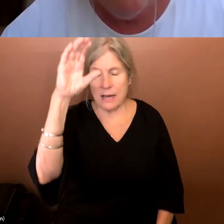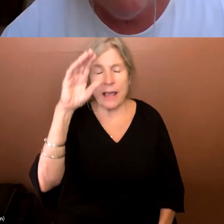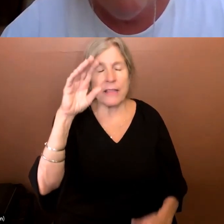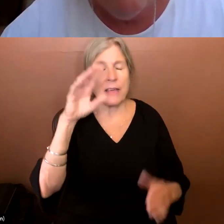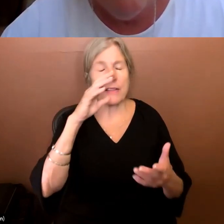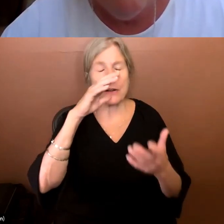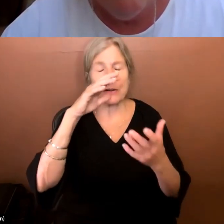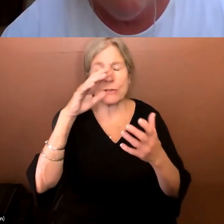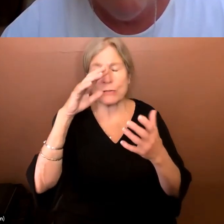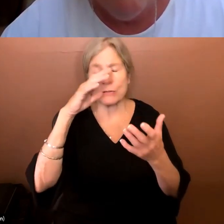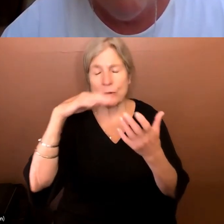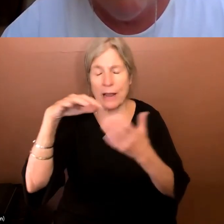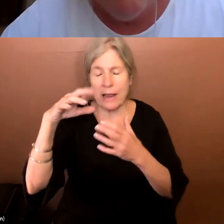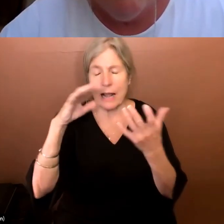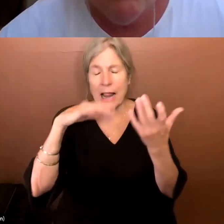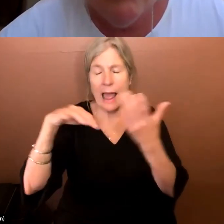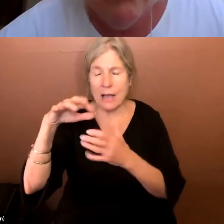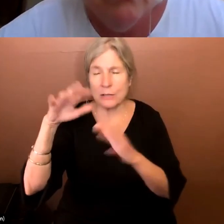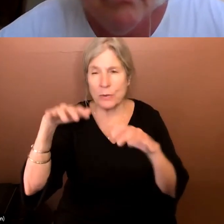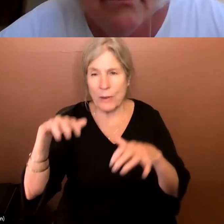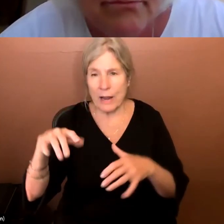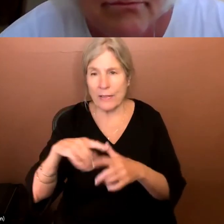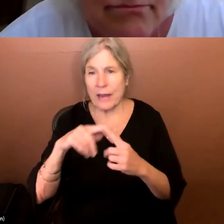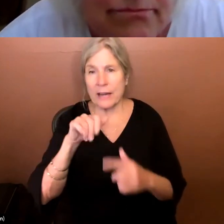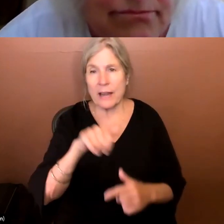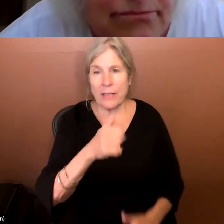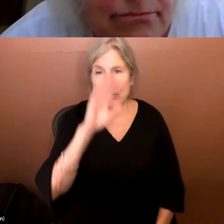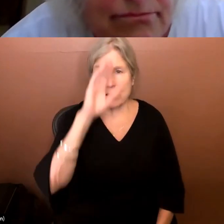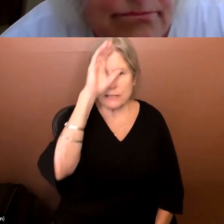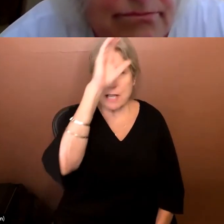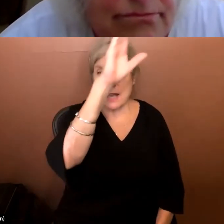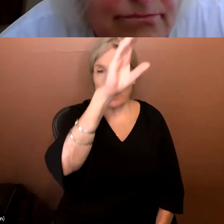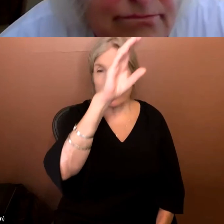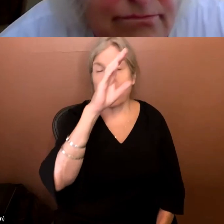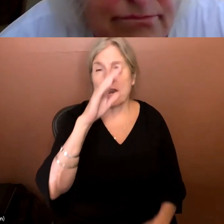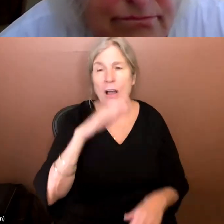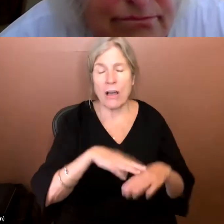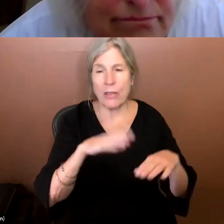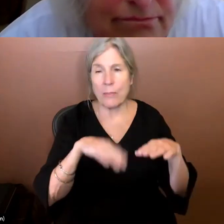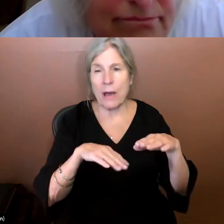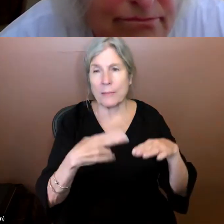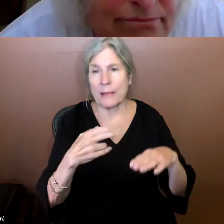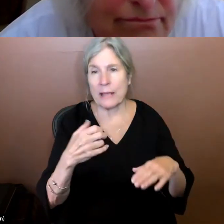coming down, and then another sun. And along the bottom he had created a